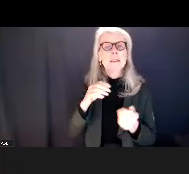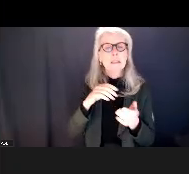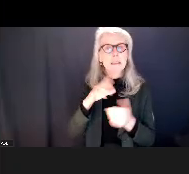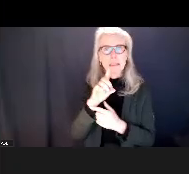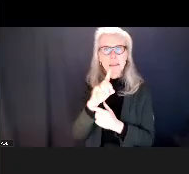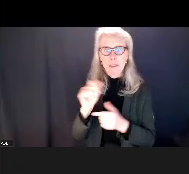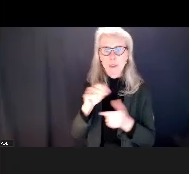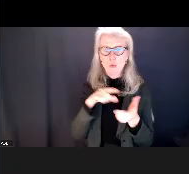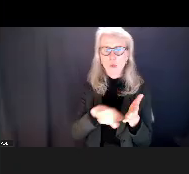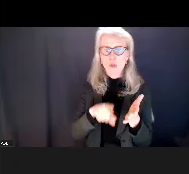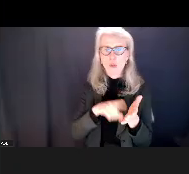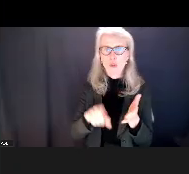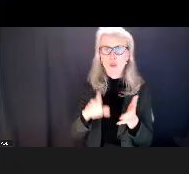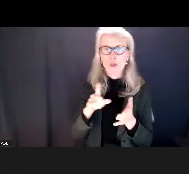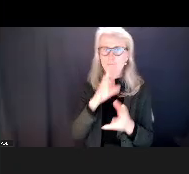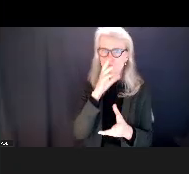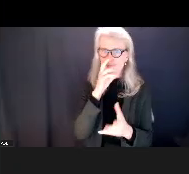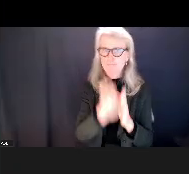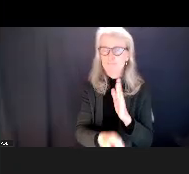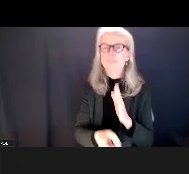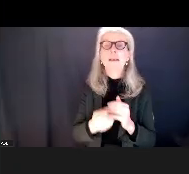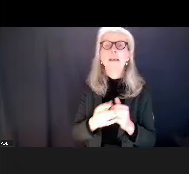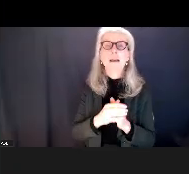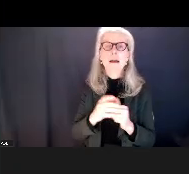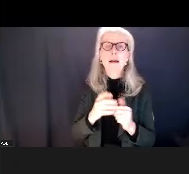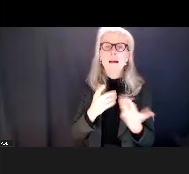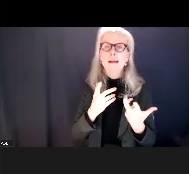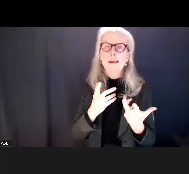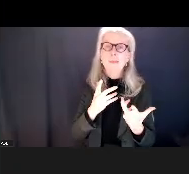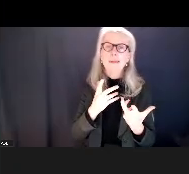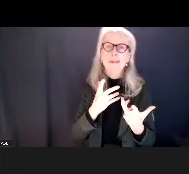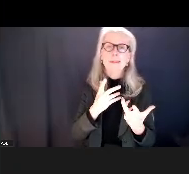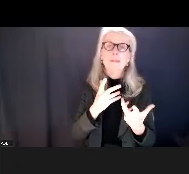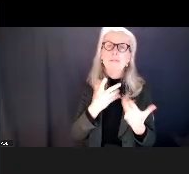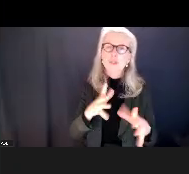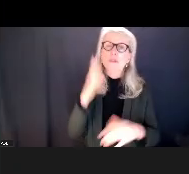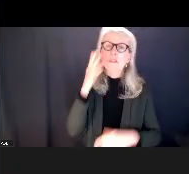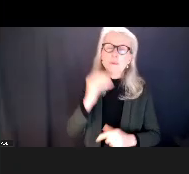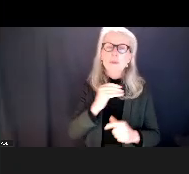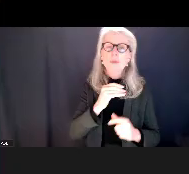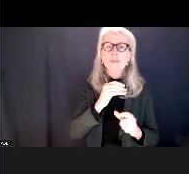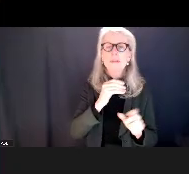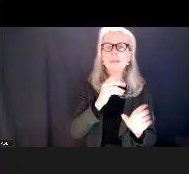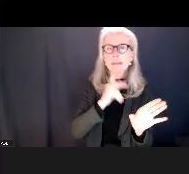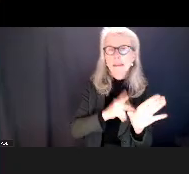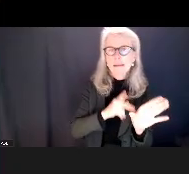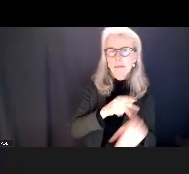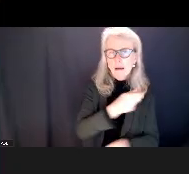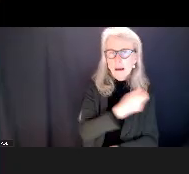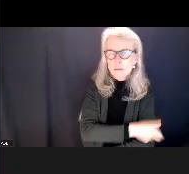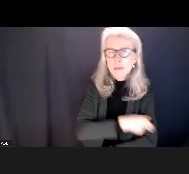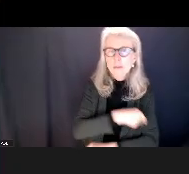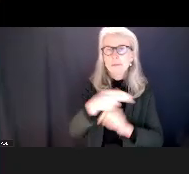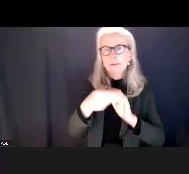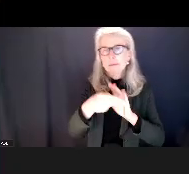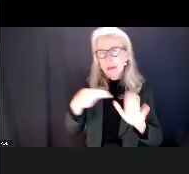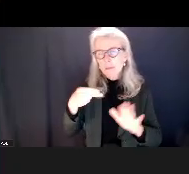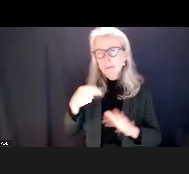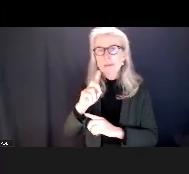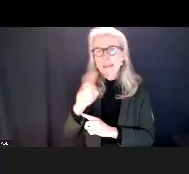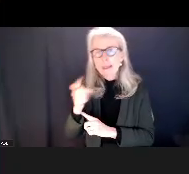who has a history moving in and out of psychiatric diagnosis and I encounter disability in relation